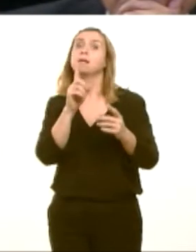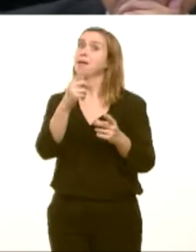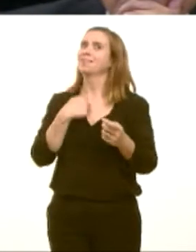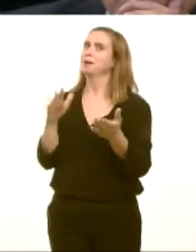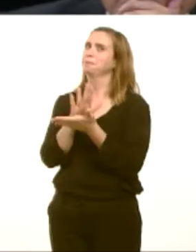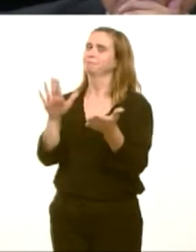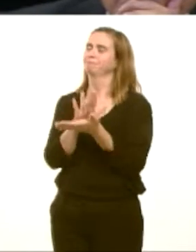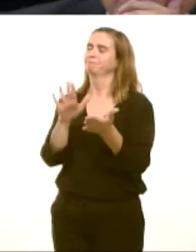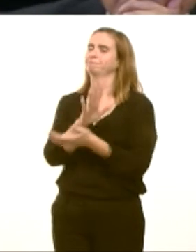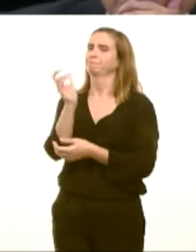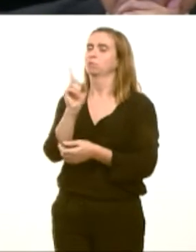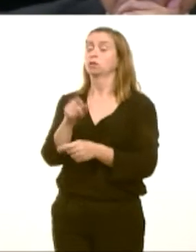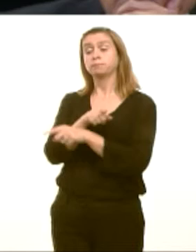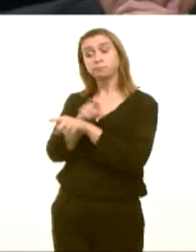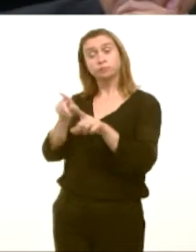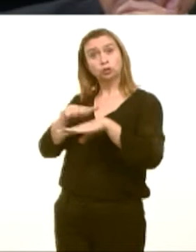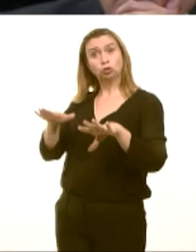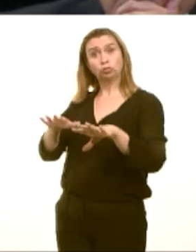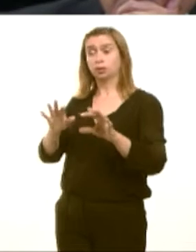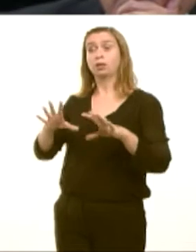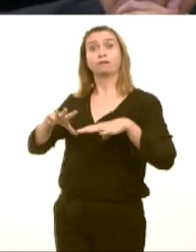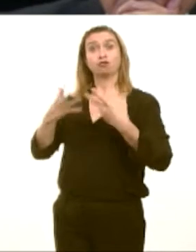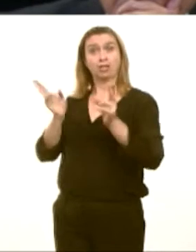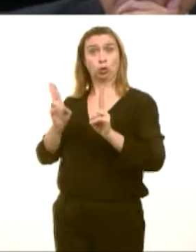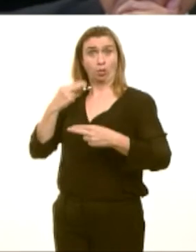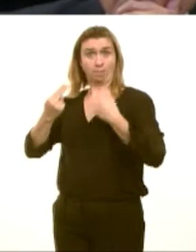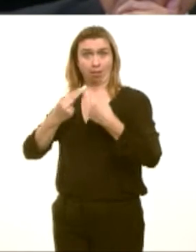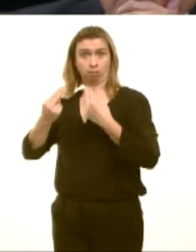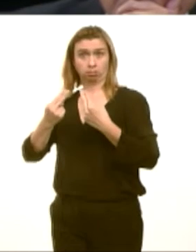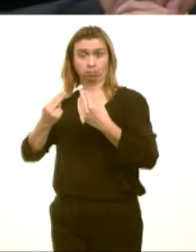pupils on free school meals and those who arenít, at key stage 4.